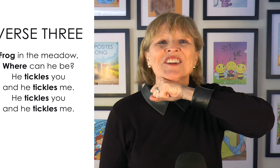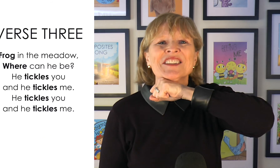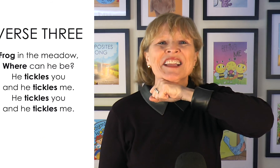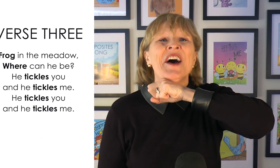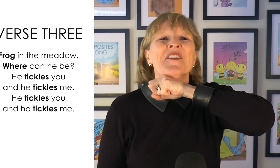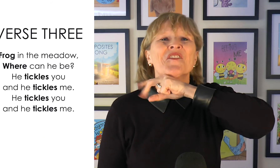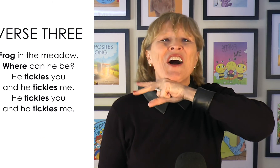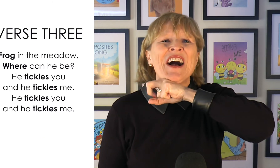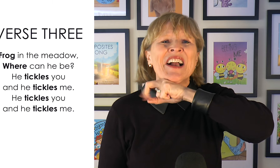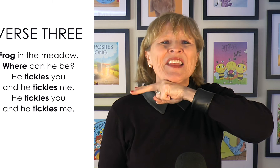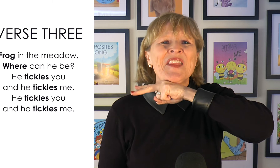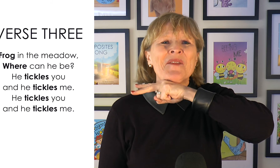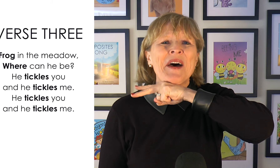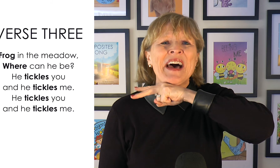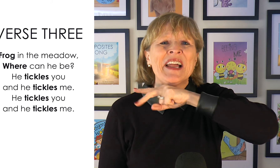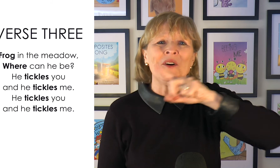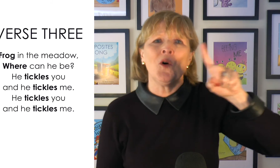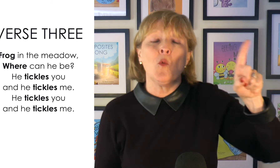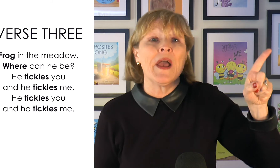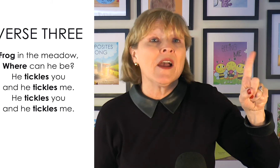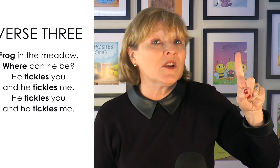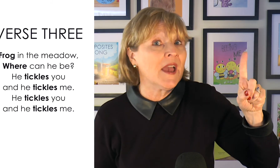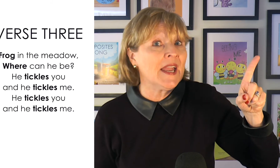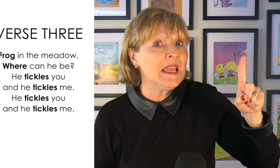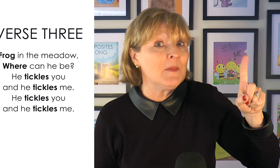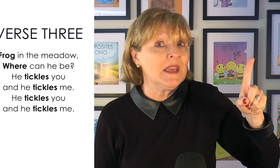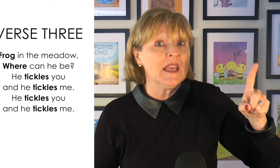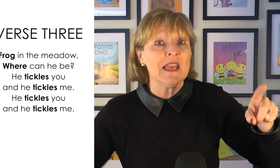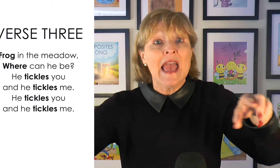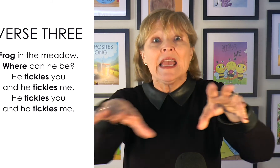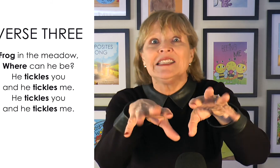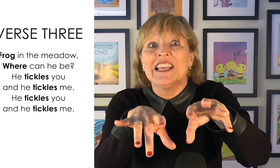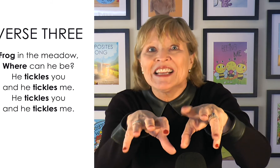Last verse: "FROG in the meadow, WHERE can he be?